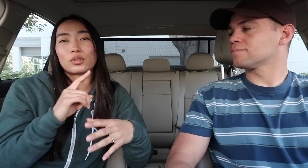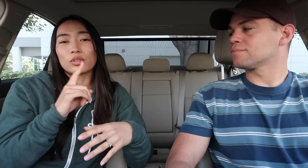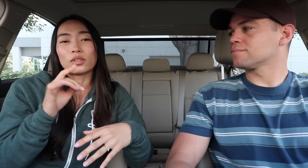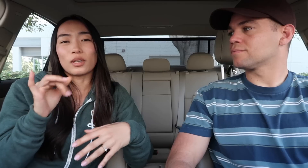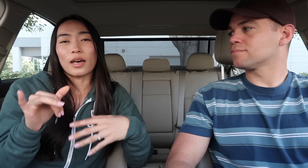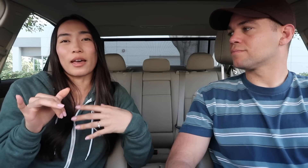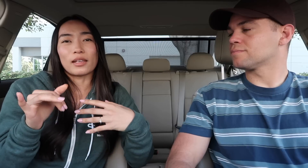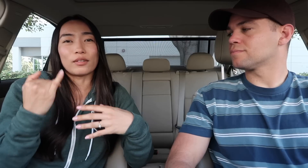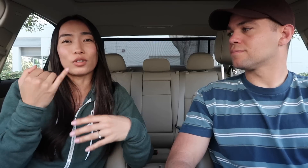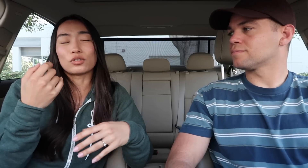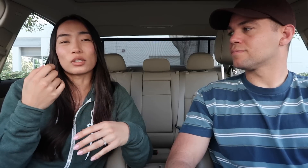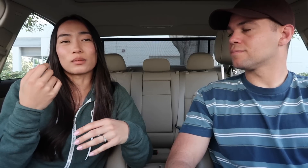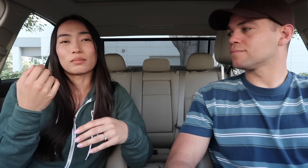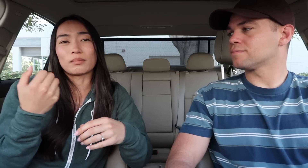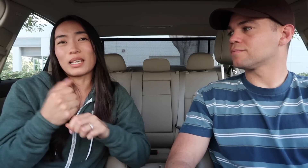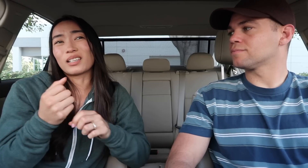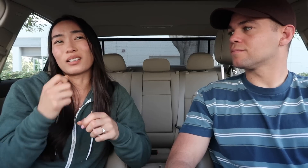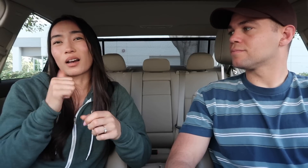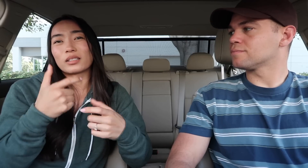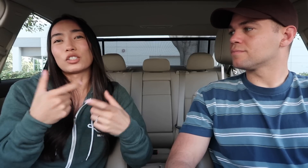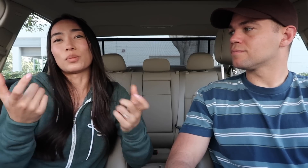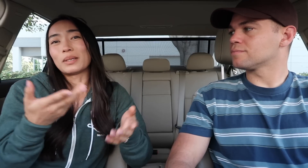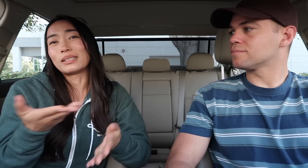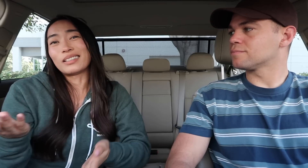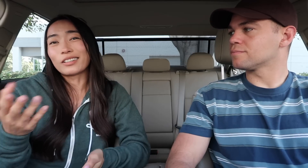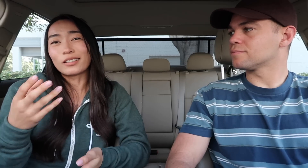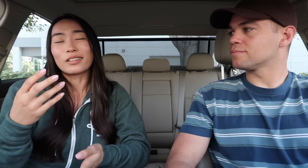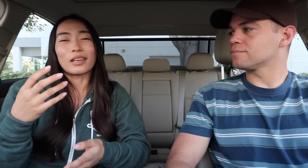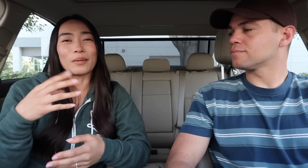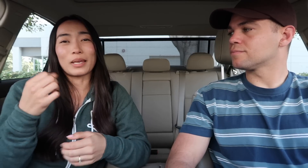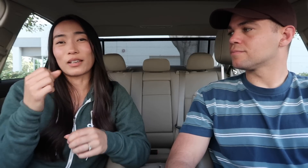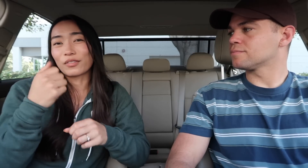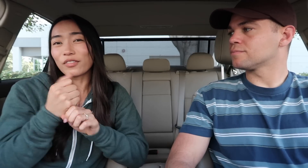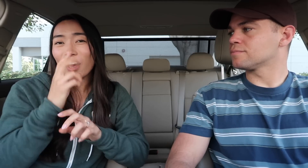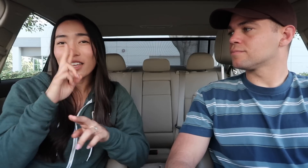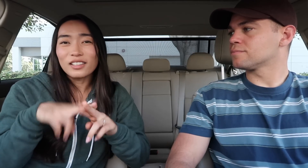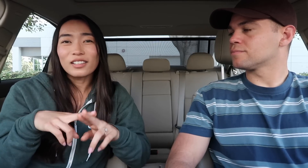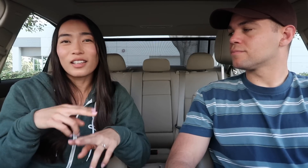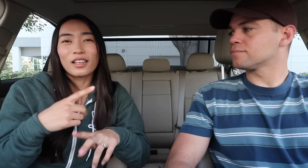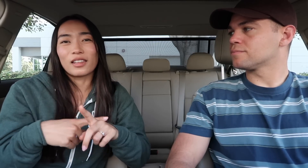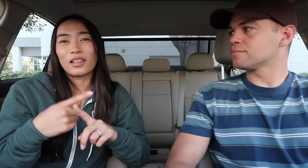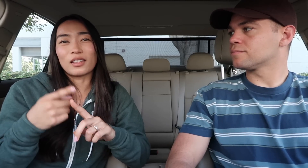I'm sure that if you just make it not such a big deal and make it fun then